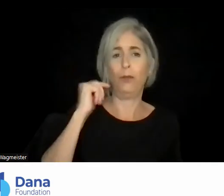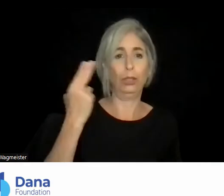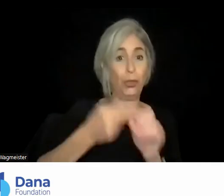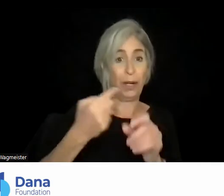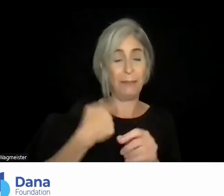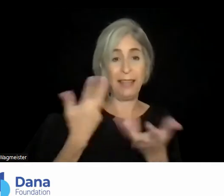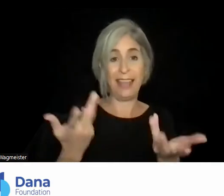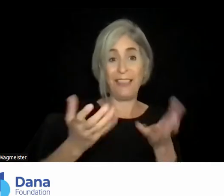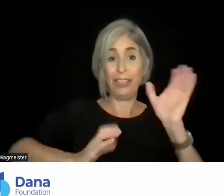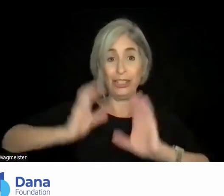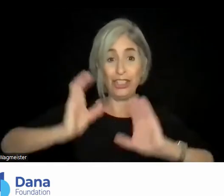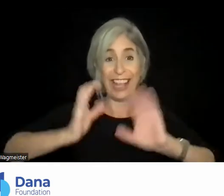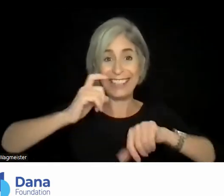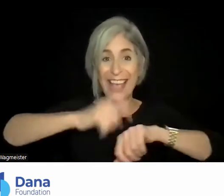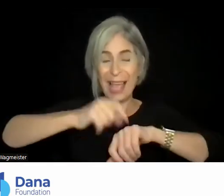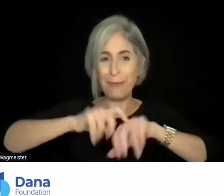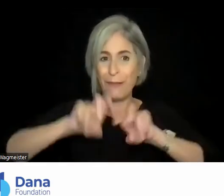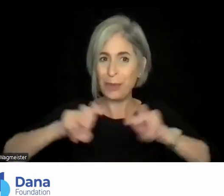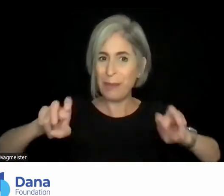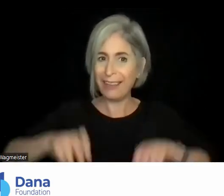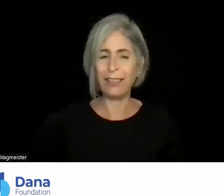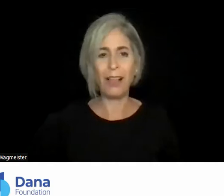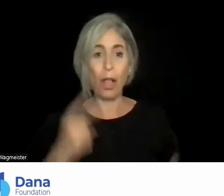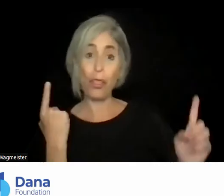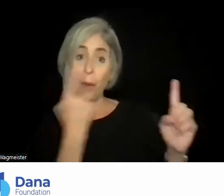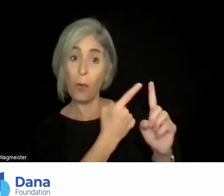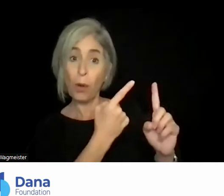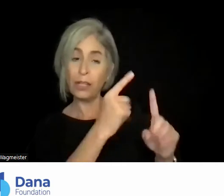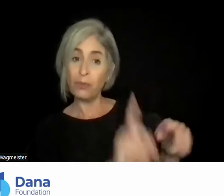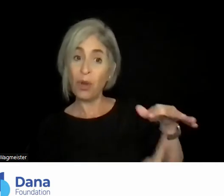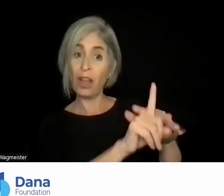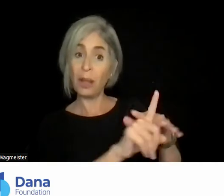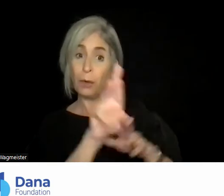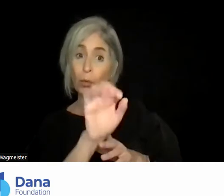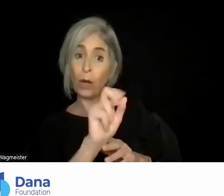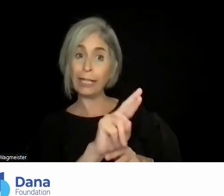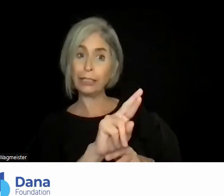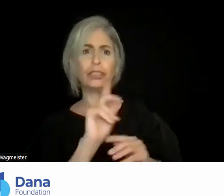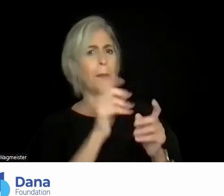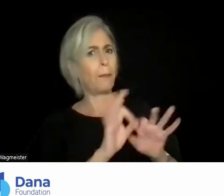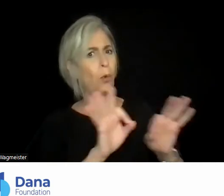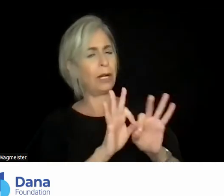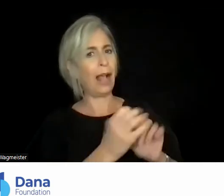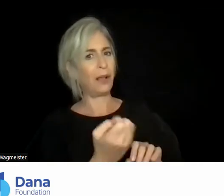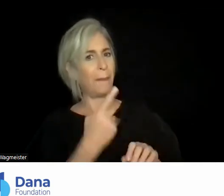discussion today and thank Roger for moderating and Tim for joining me in this fire side chat. I think the